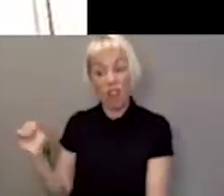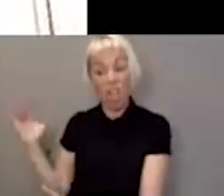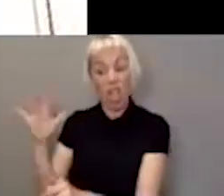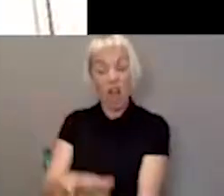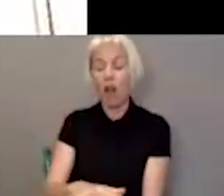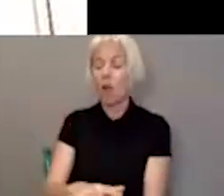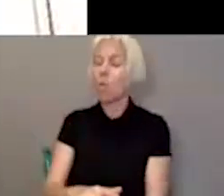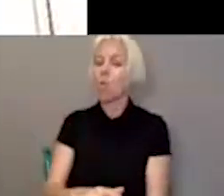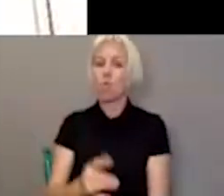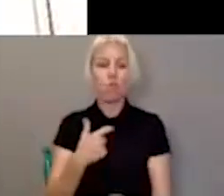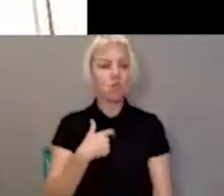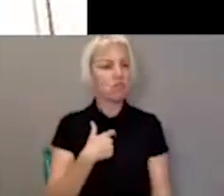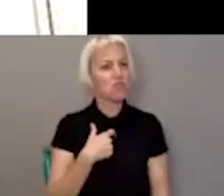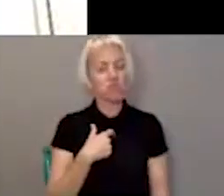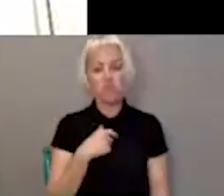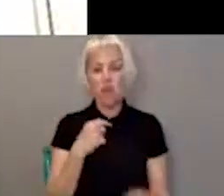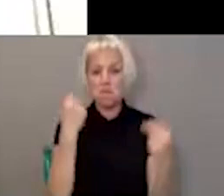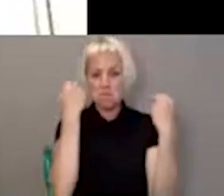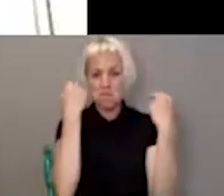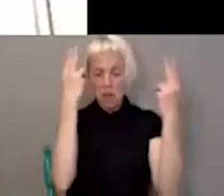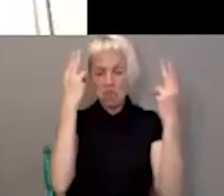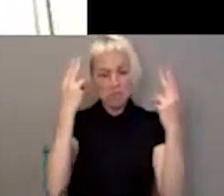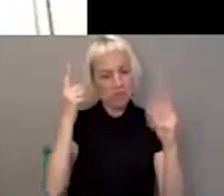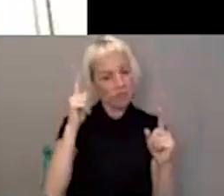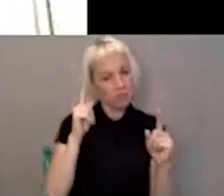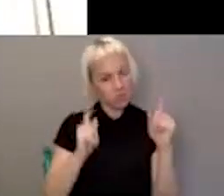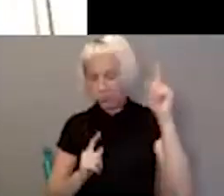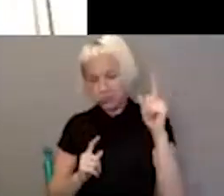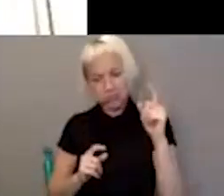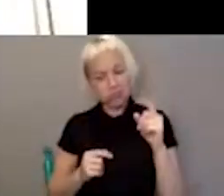us connect on a way, whether we are parents, whether we are aunties or uncles, what is